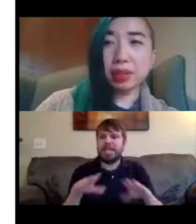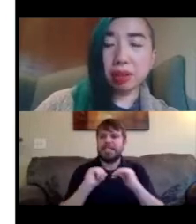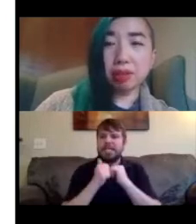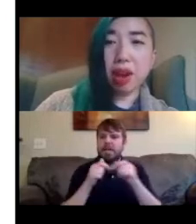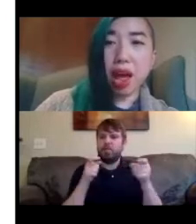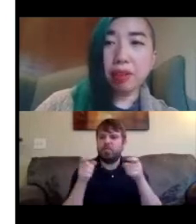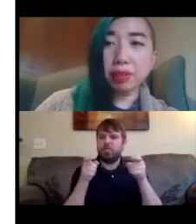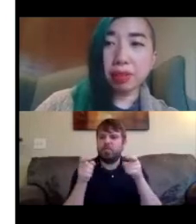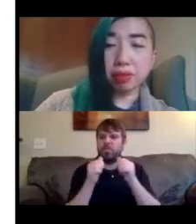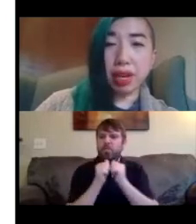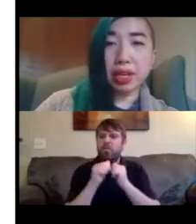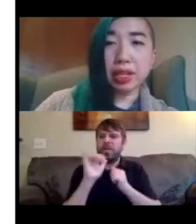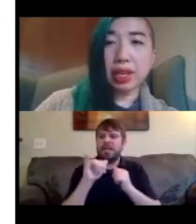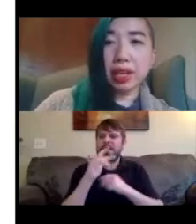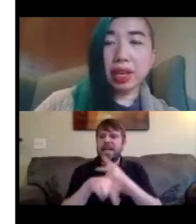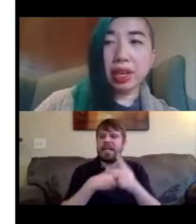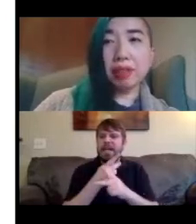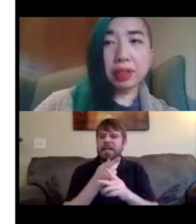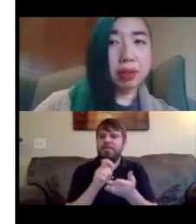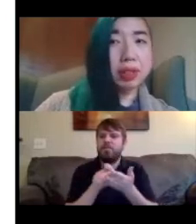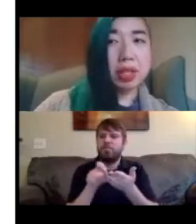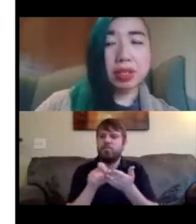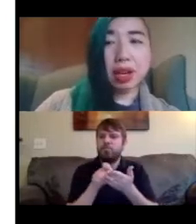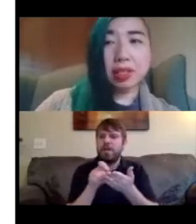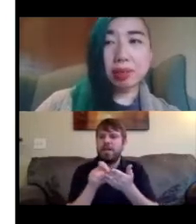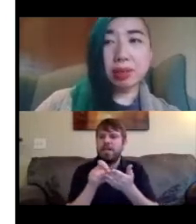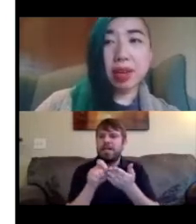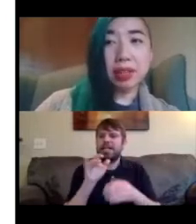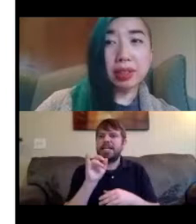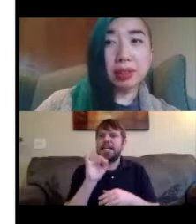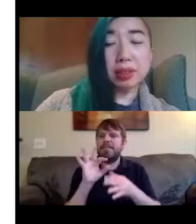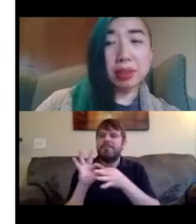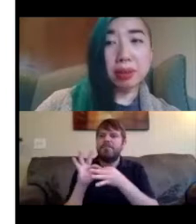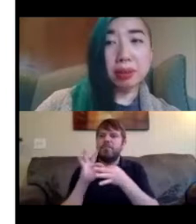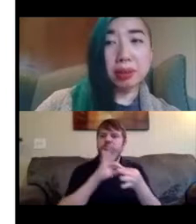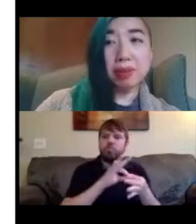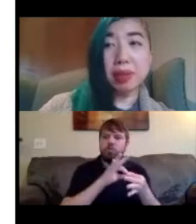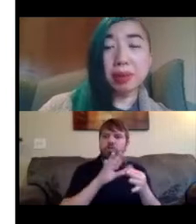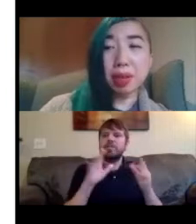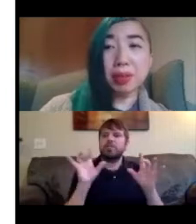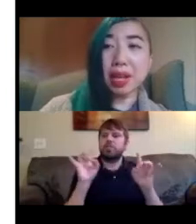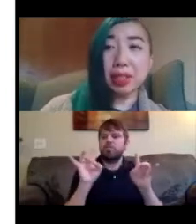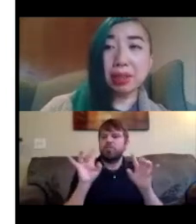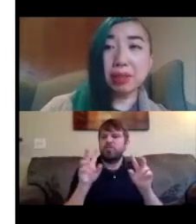of craft or writing if the association has been with violence? If this workshop is asking you to